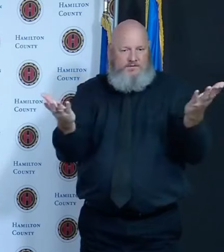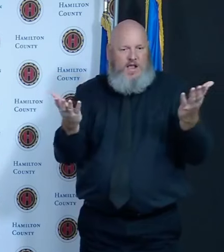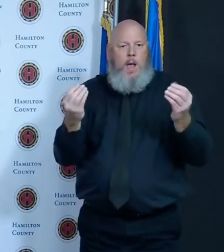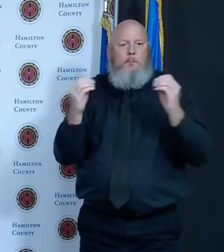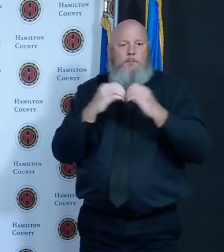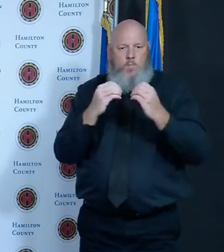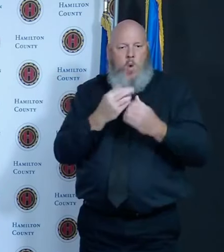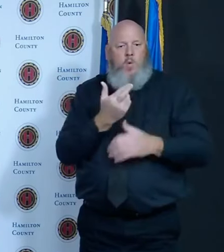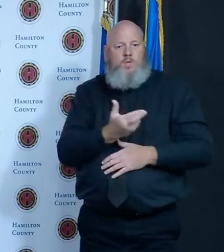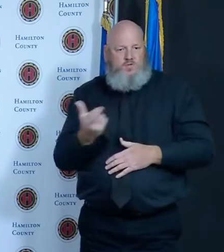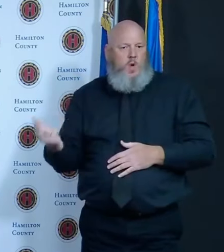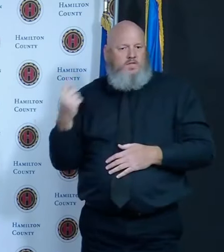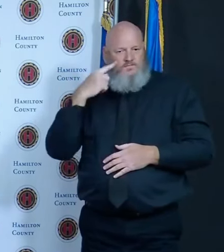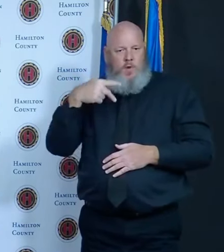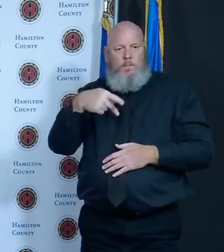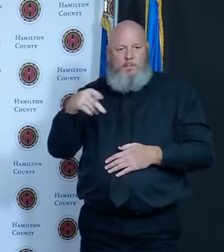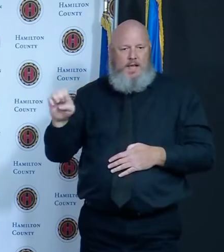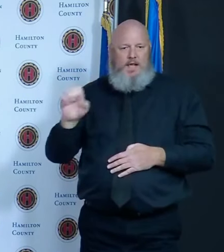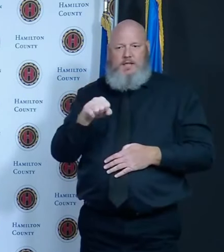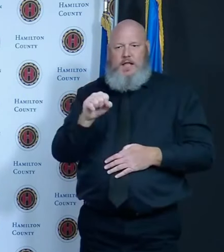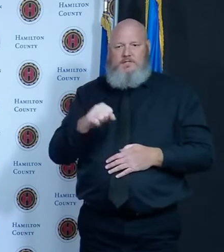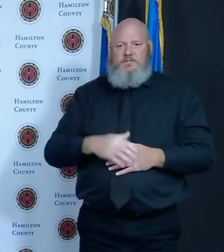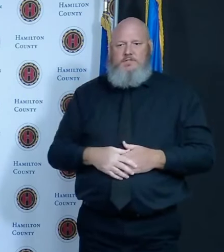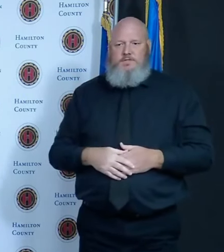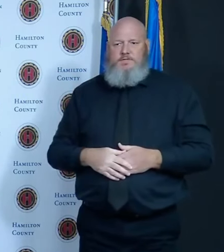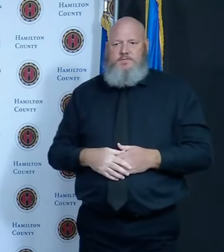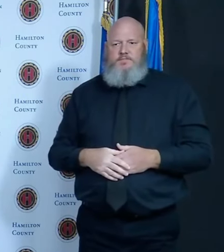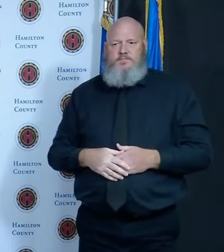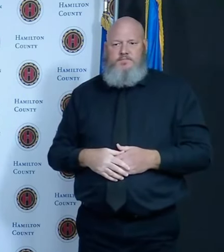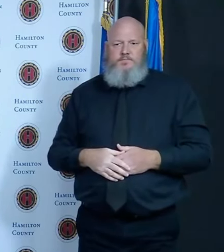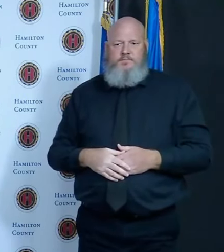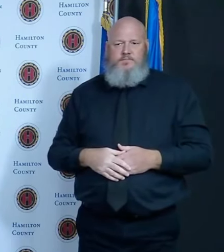that not only is the money not getting out as quickly as they would like there